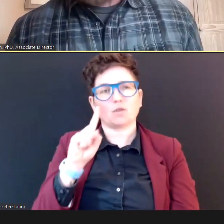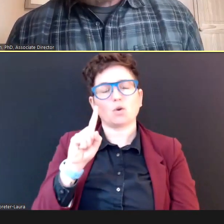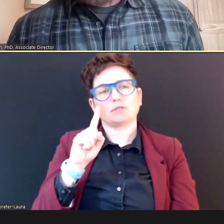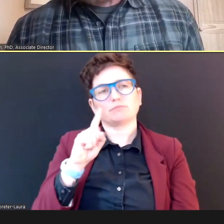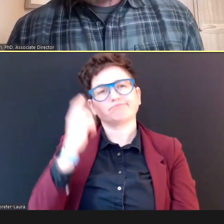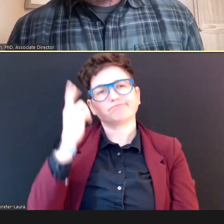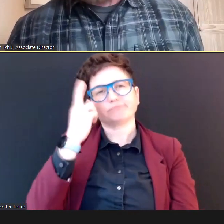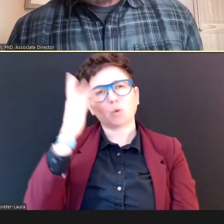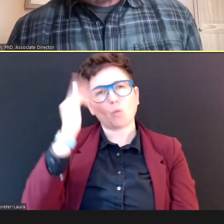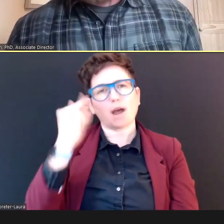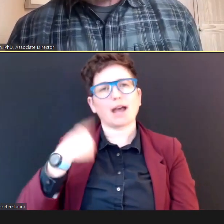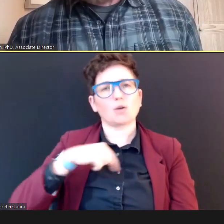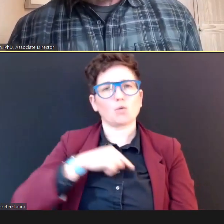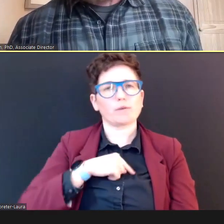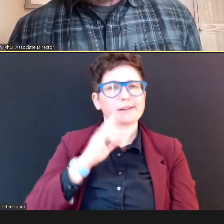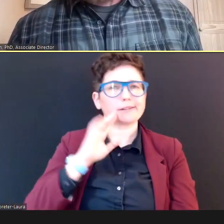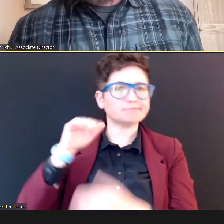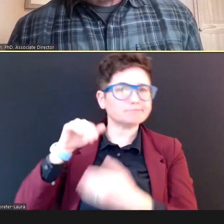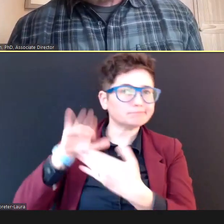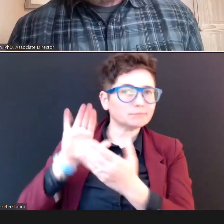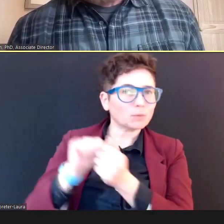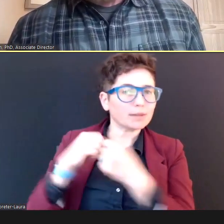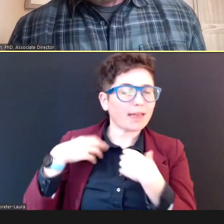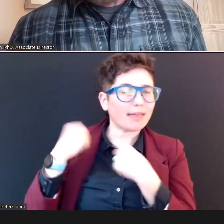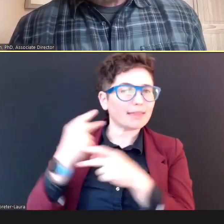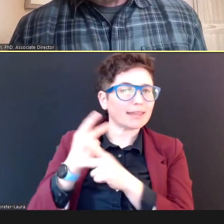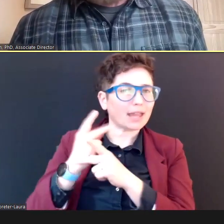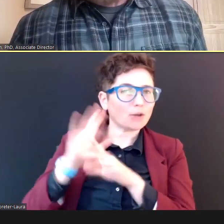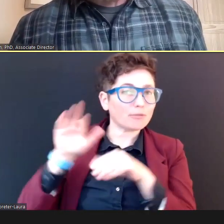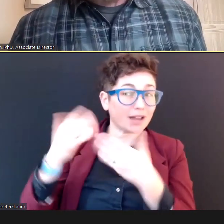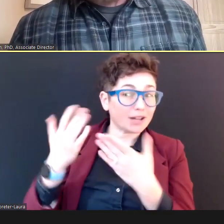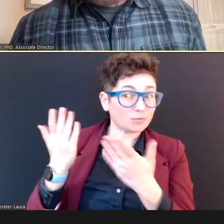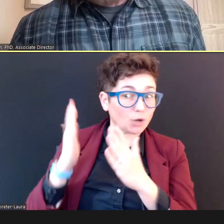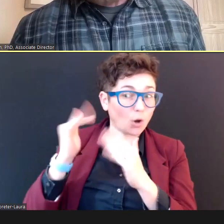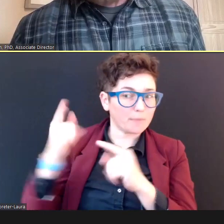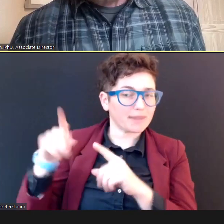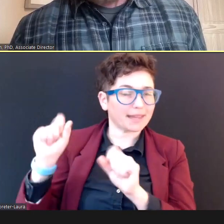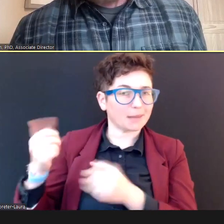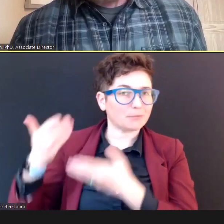going to the healthc care provider and